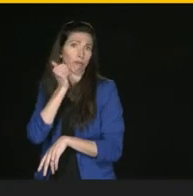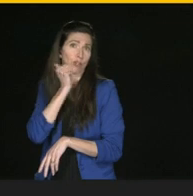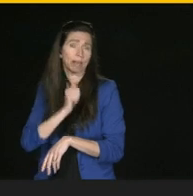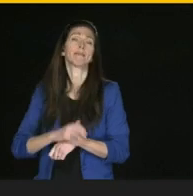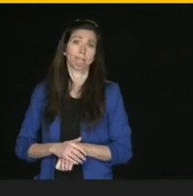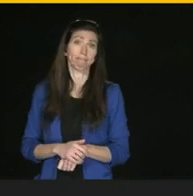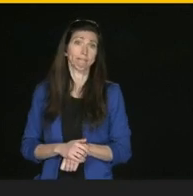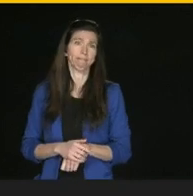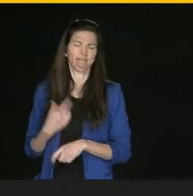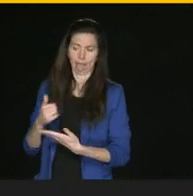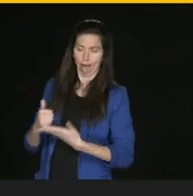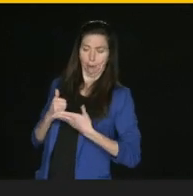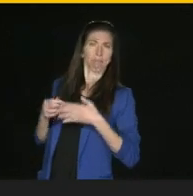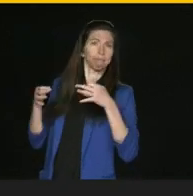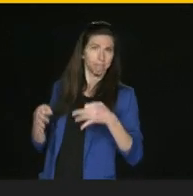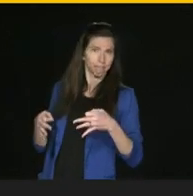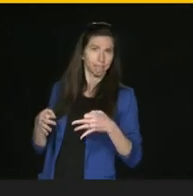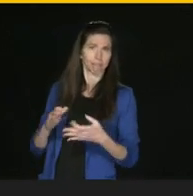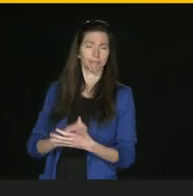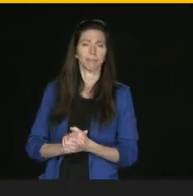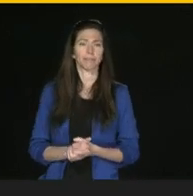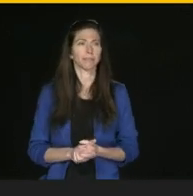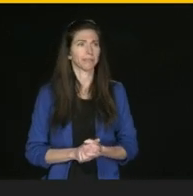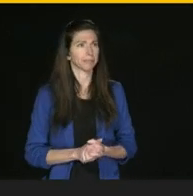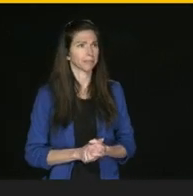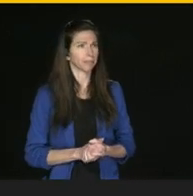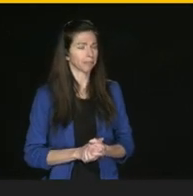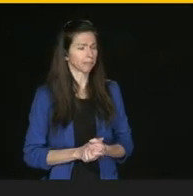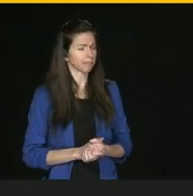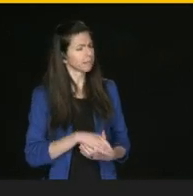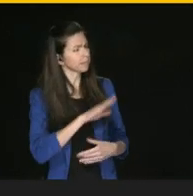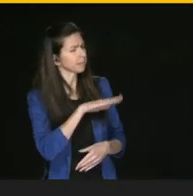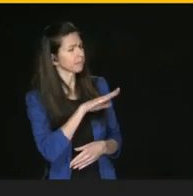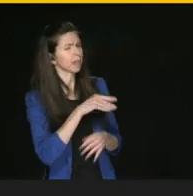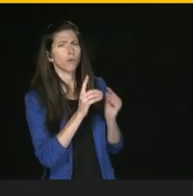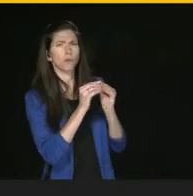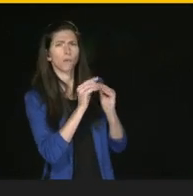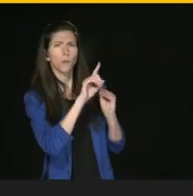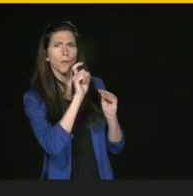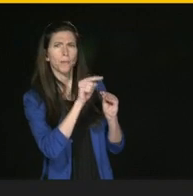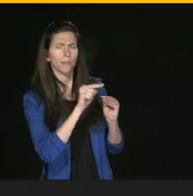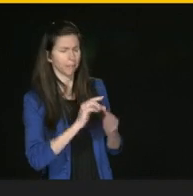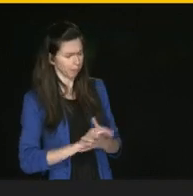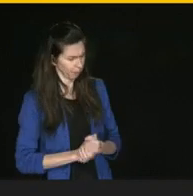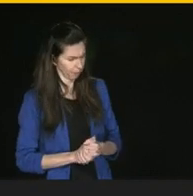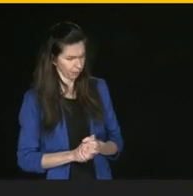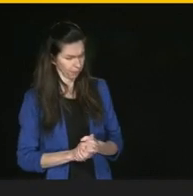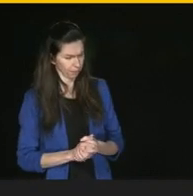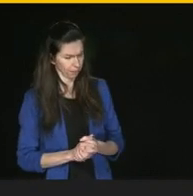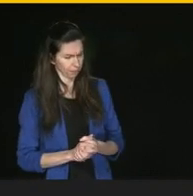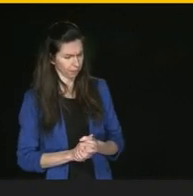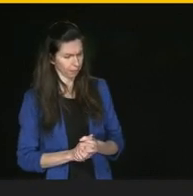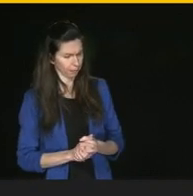AND IF I COULD HAVE A -- JUST